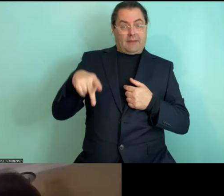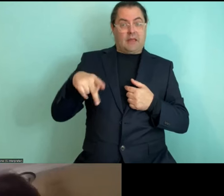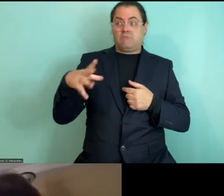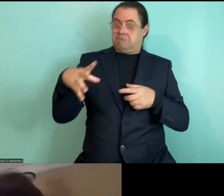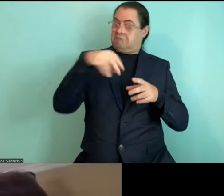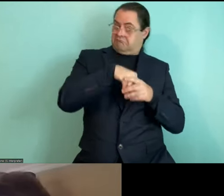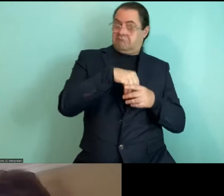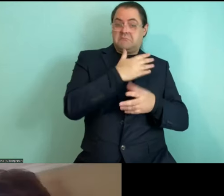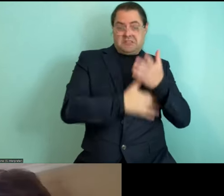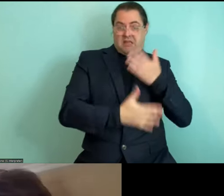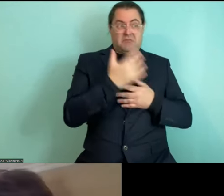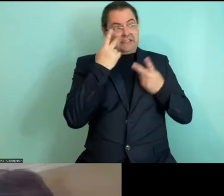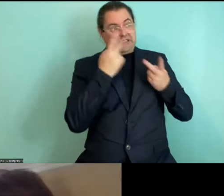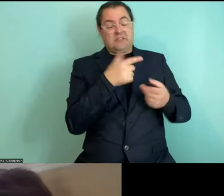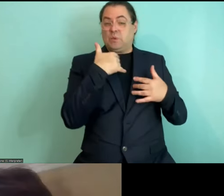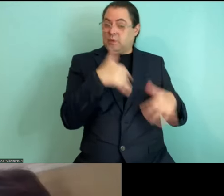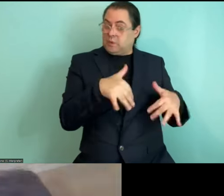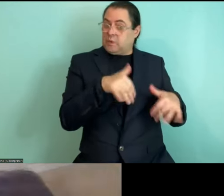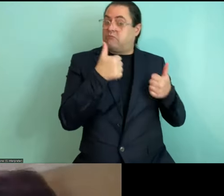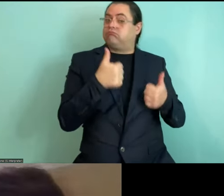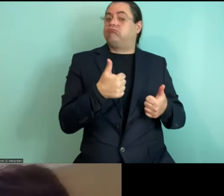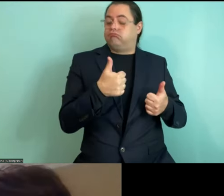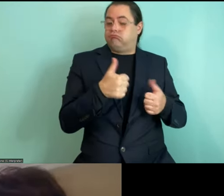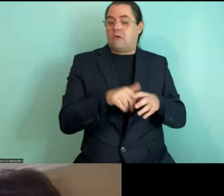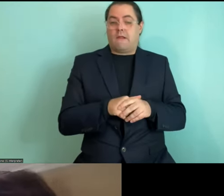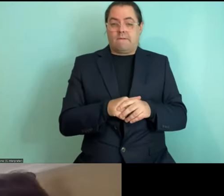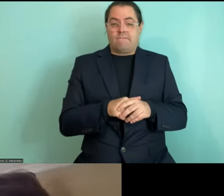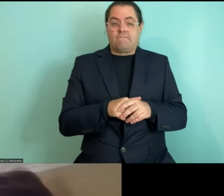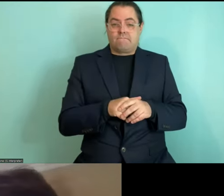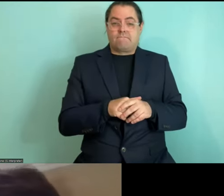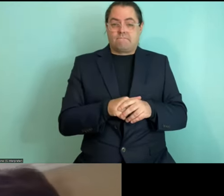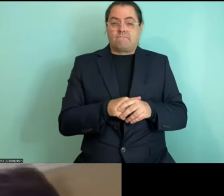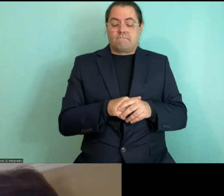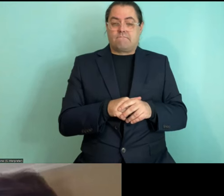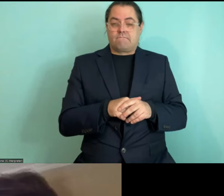it will composure. 10:11:21 Do not bank awkward us it. The sadly